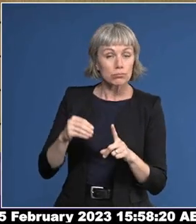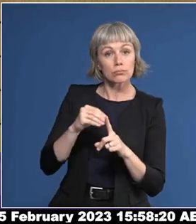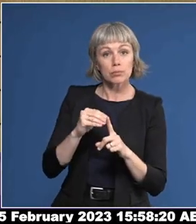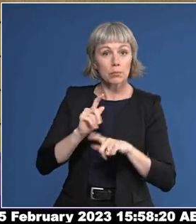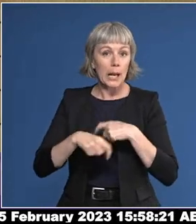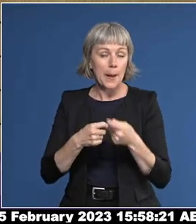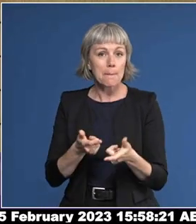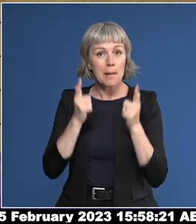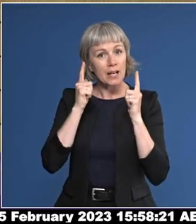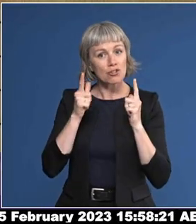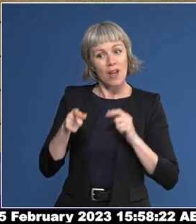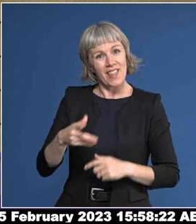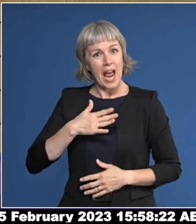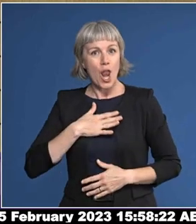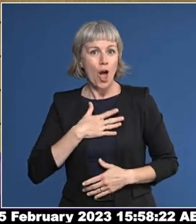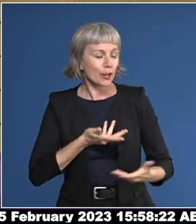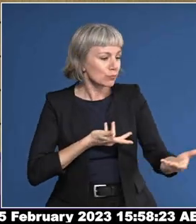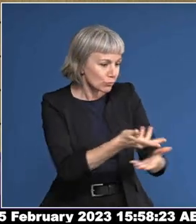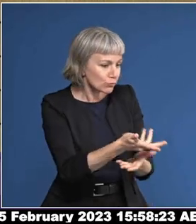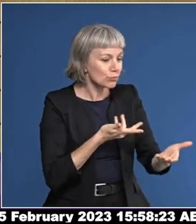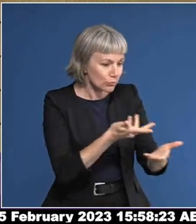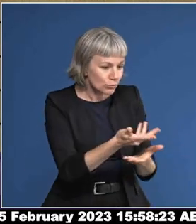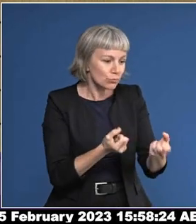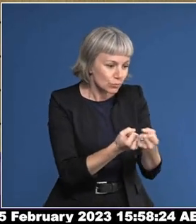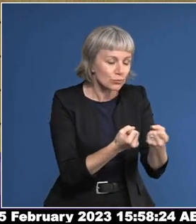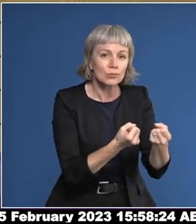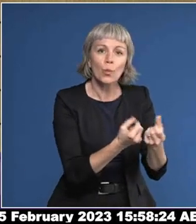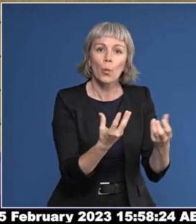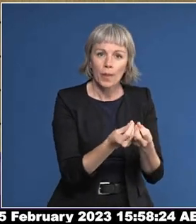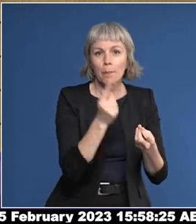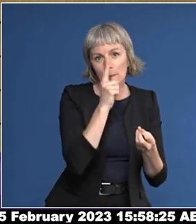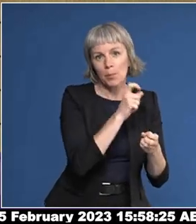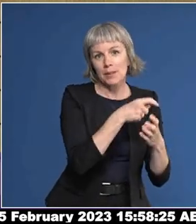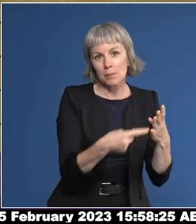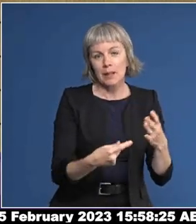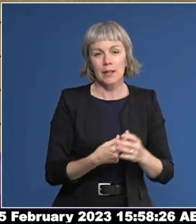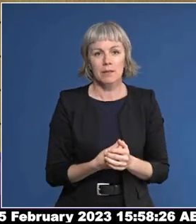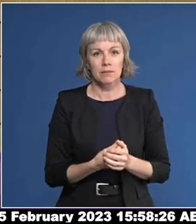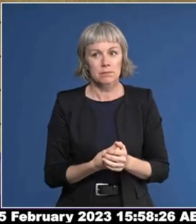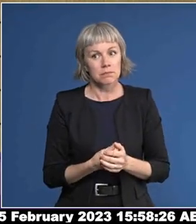They like being a disability support worker, albeit it would be good to build up skills around that.